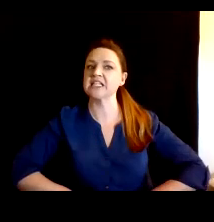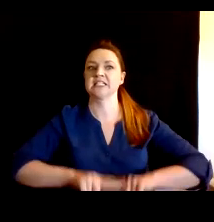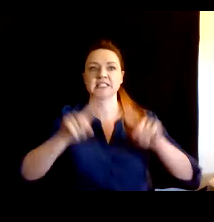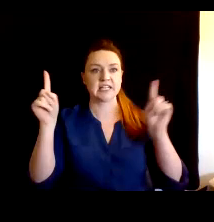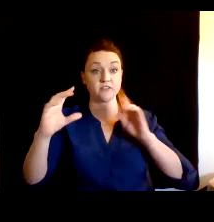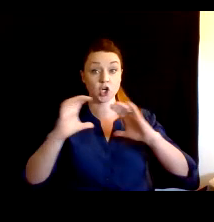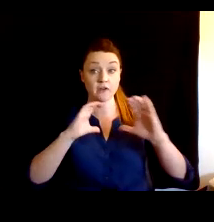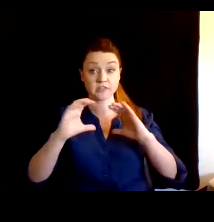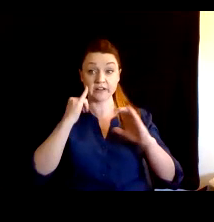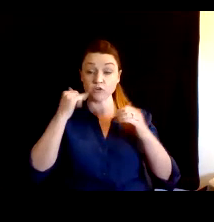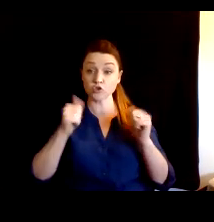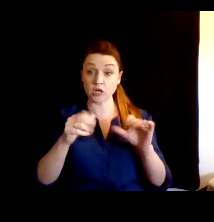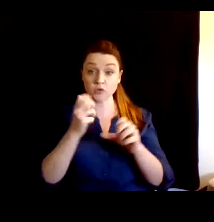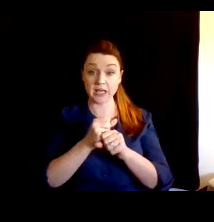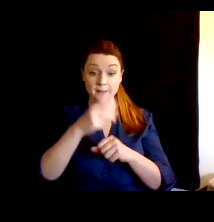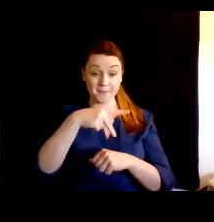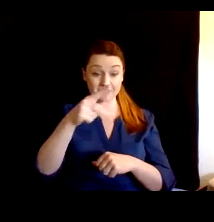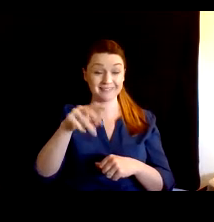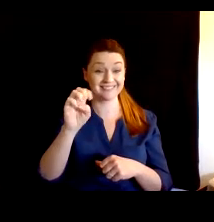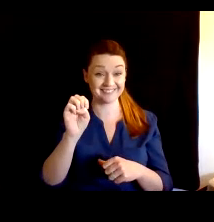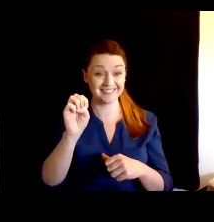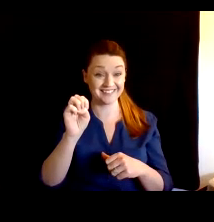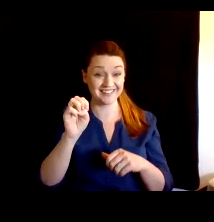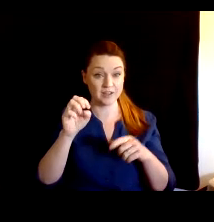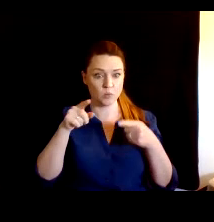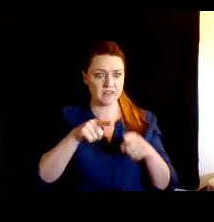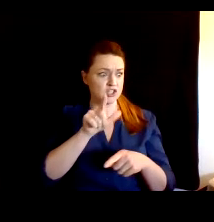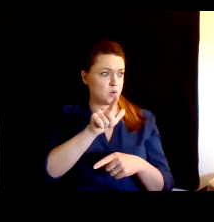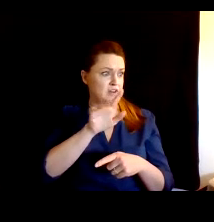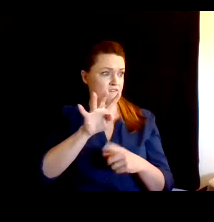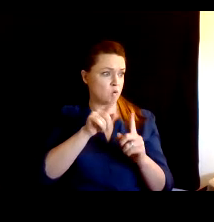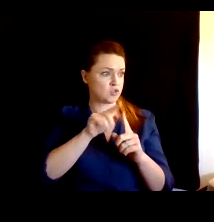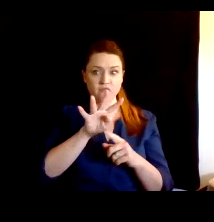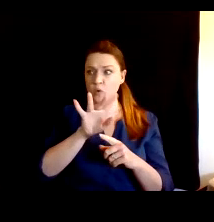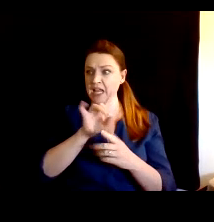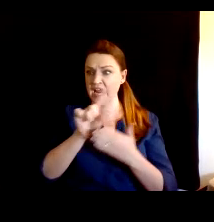if you're trying to get personal protective equipment within 24 to 48 hours for every group home